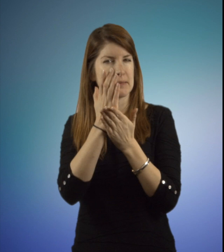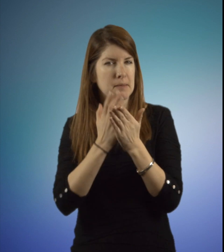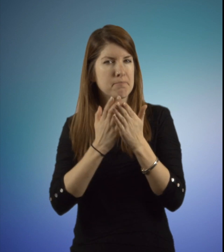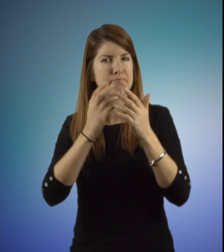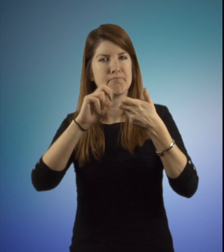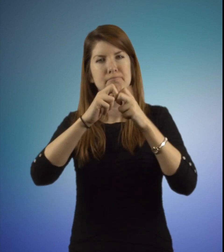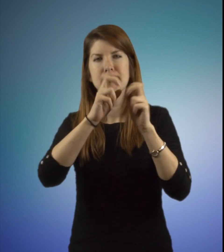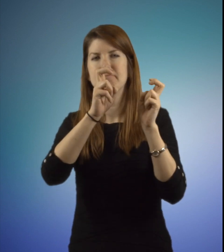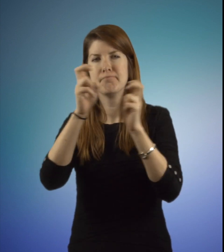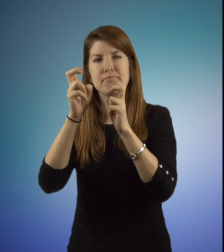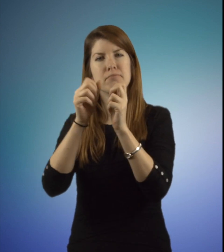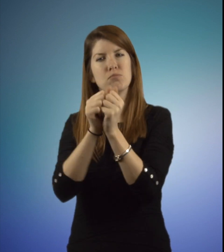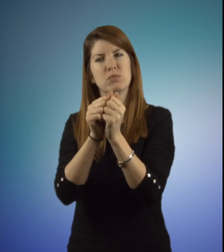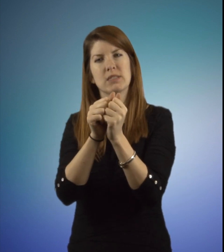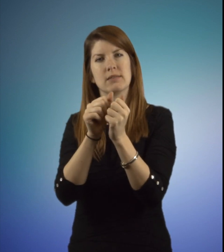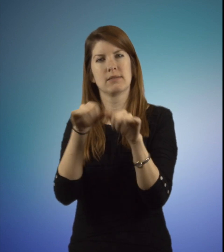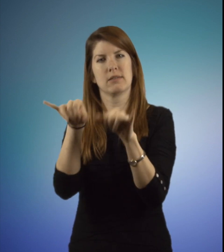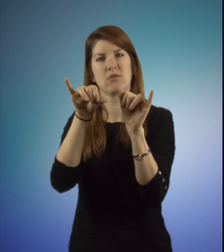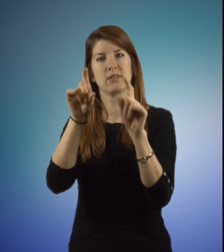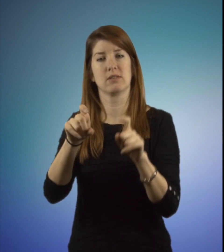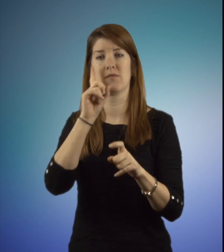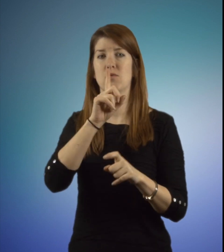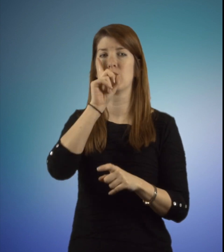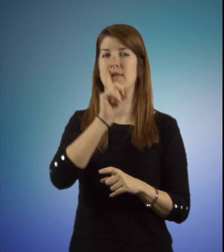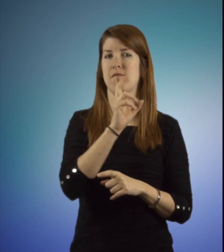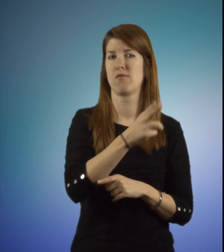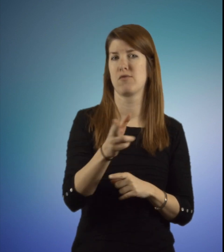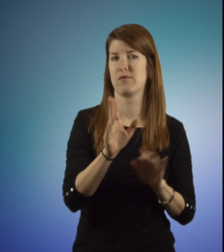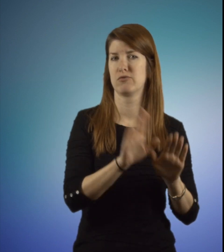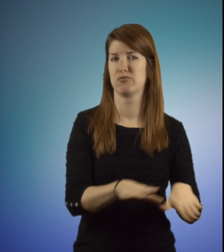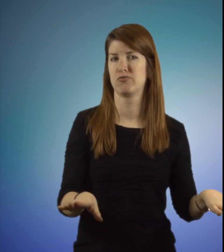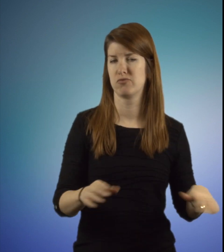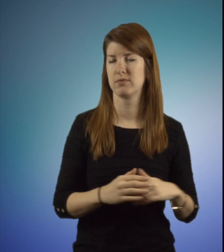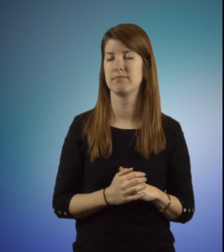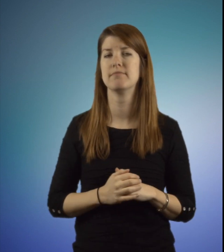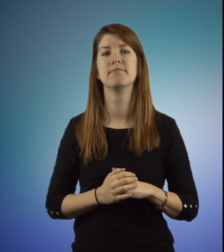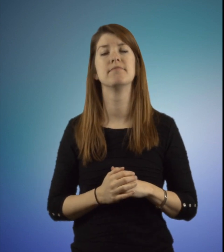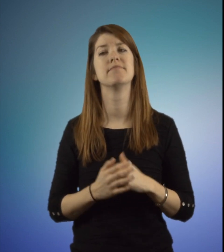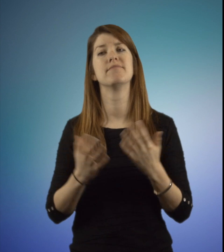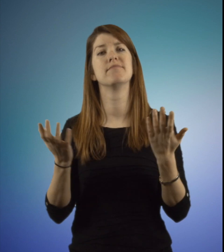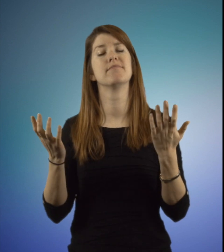There are some issues with standardized testing for our students who are deaf or hard of hearing.